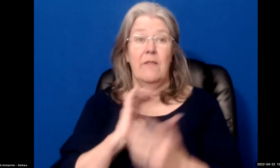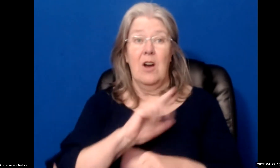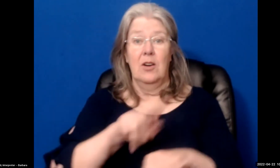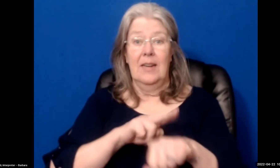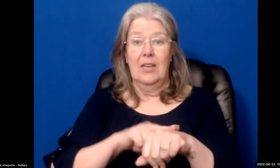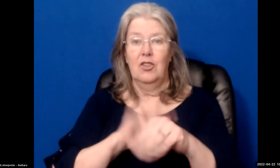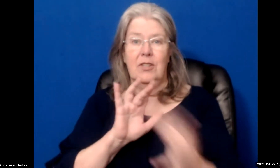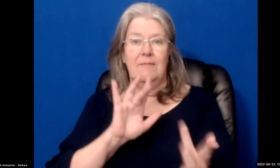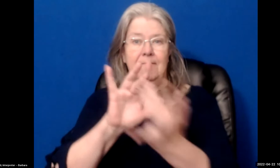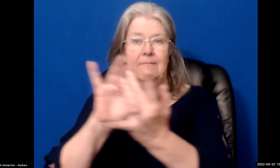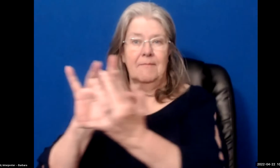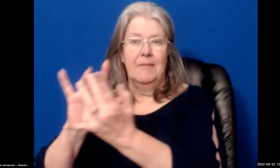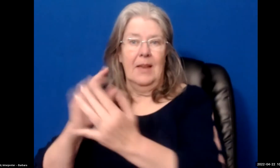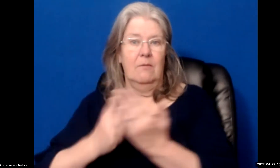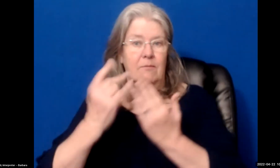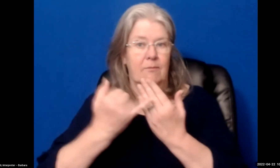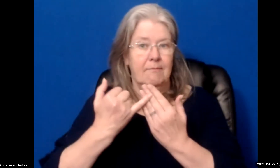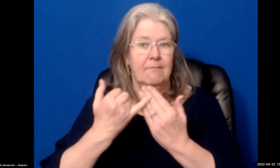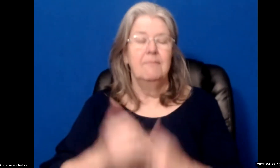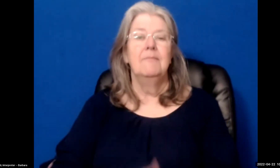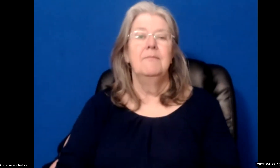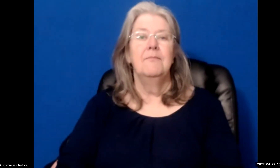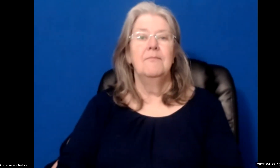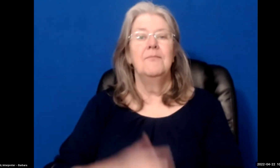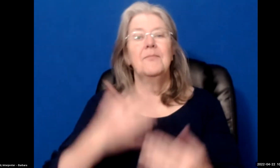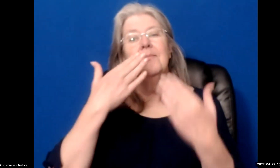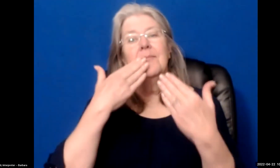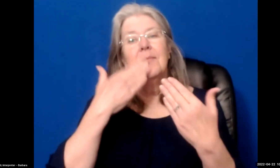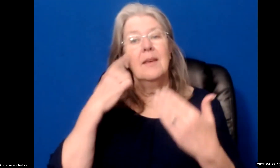Jae Chul Lee: Thank you, Matt. Thanks for attending our webinar today, especially